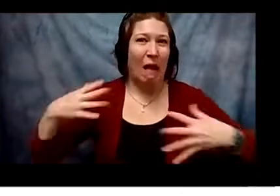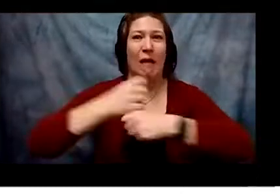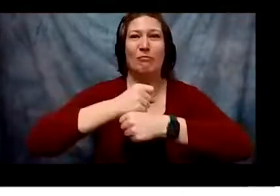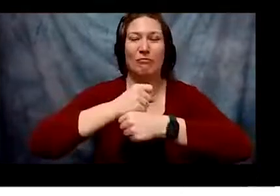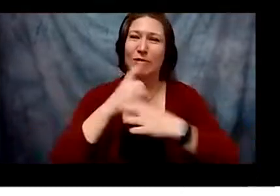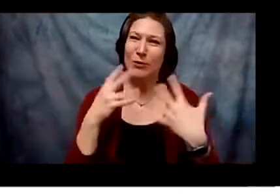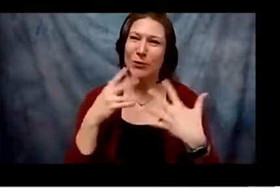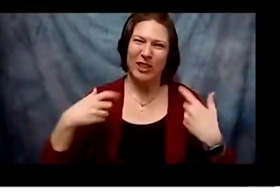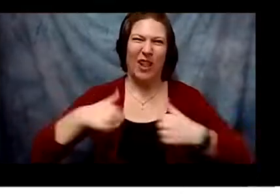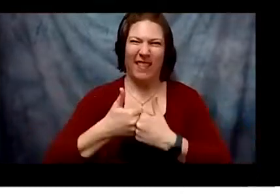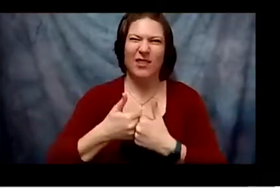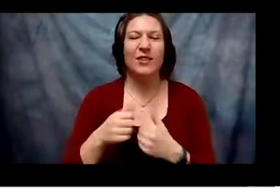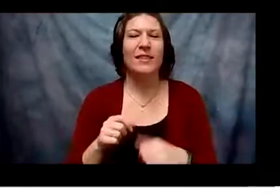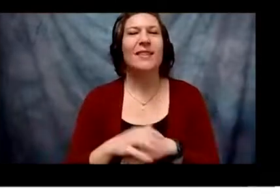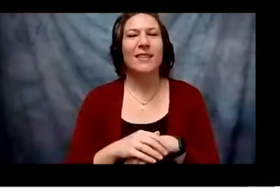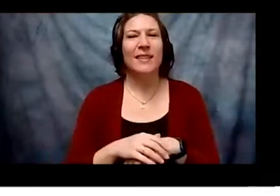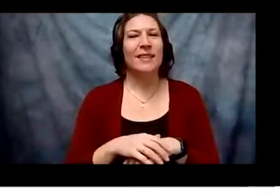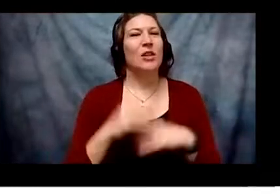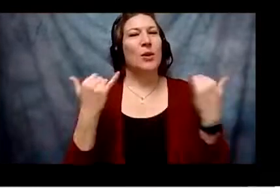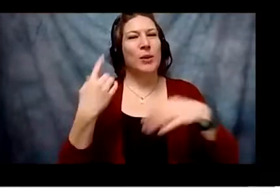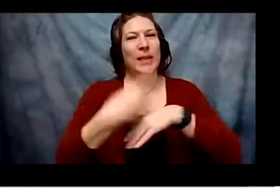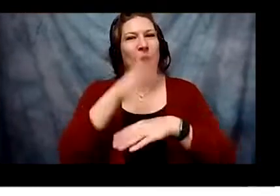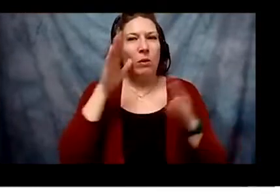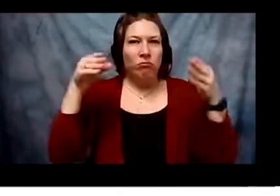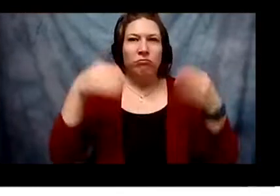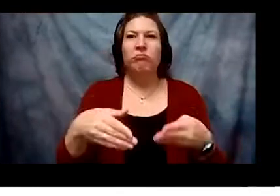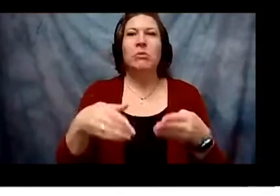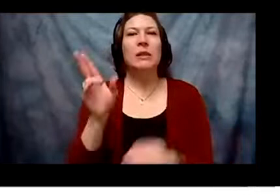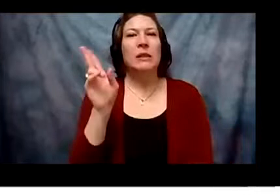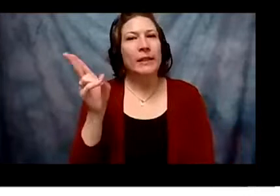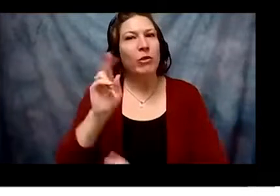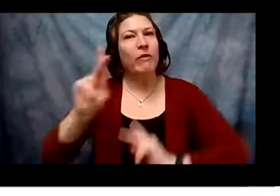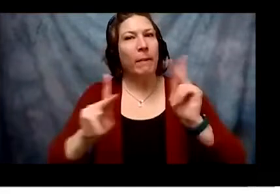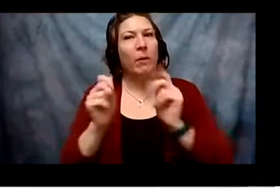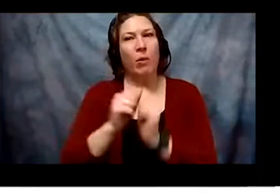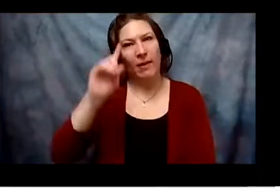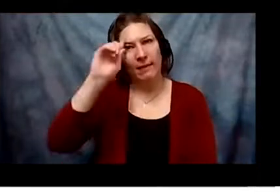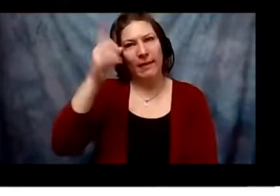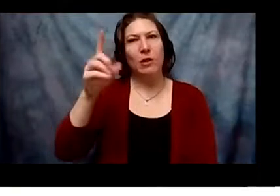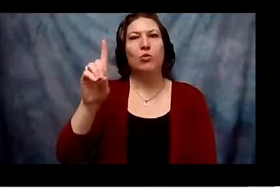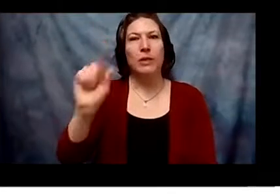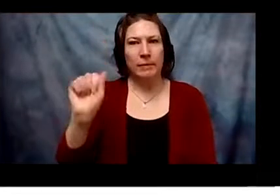But today we are choosing to emphasize the history of people with intellectual disabilities because